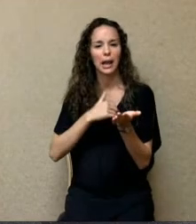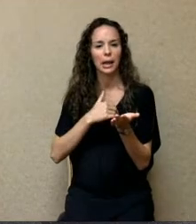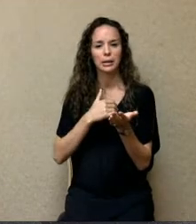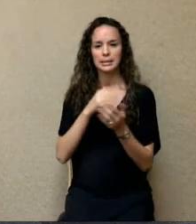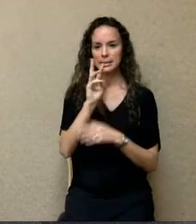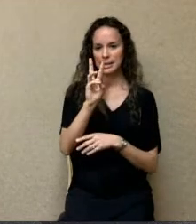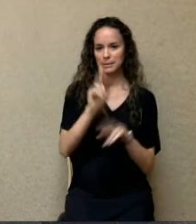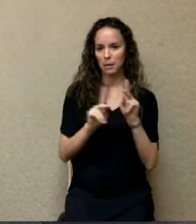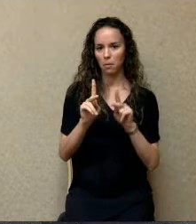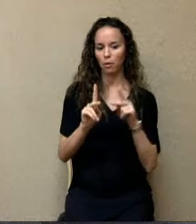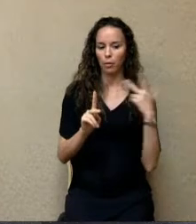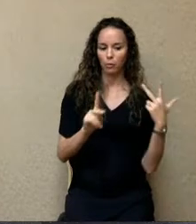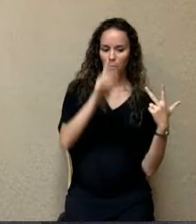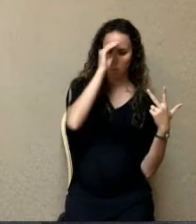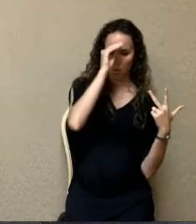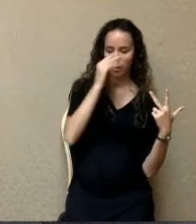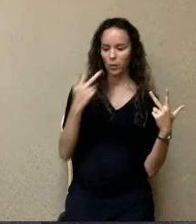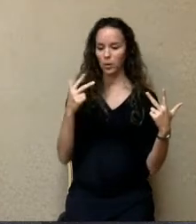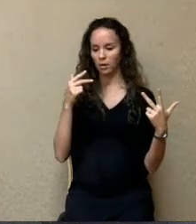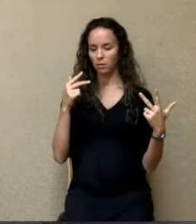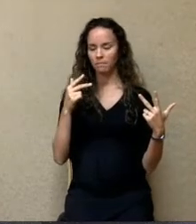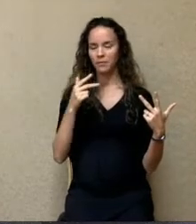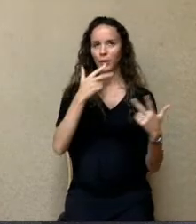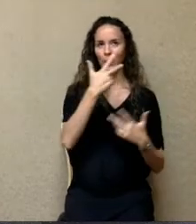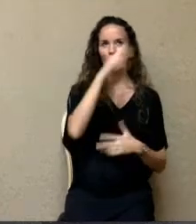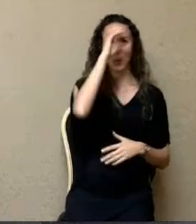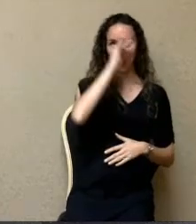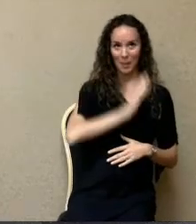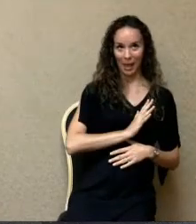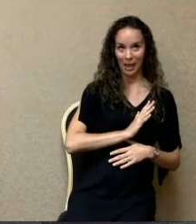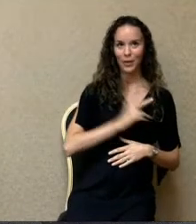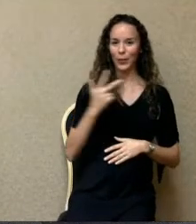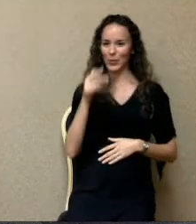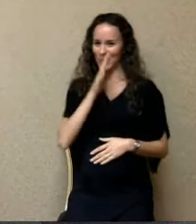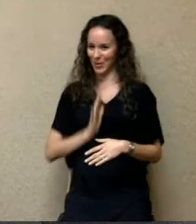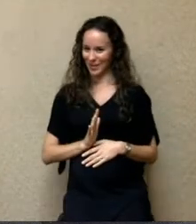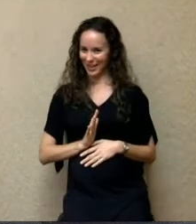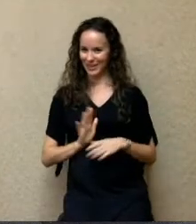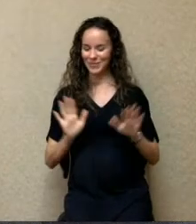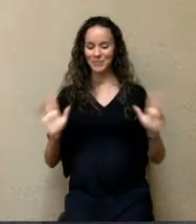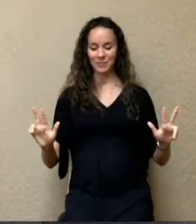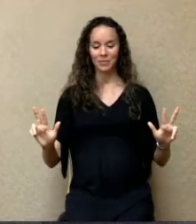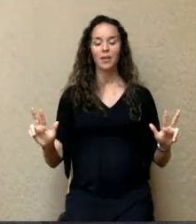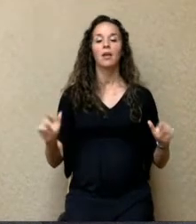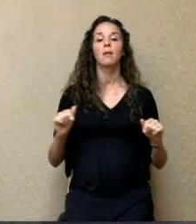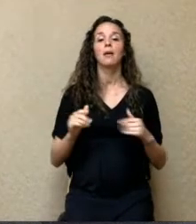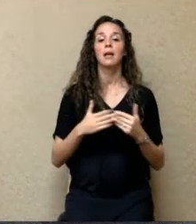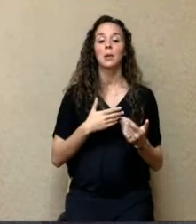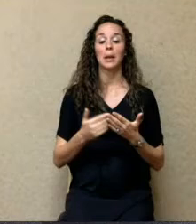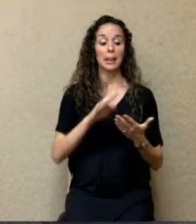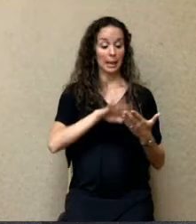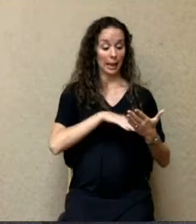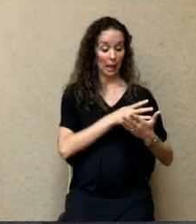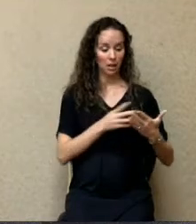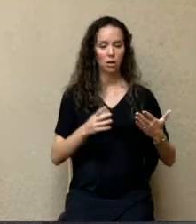Happened to be three girls, three boys, guys, three women, three men. And in the calendar we used a little visual and